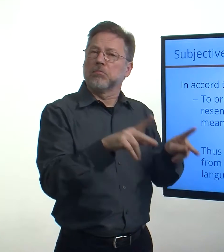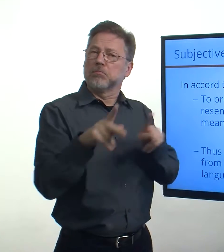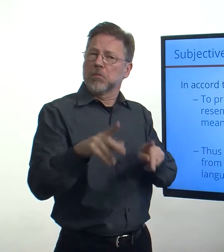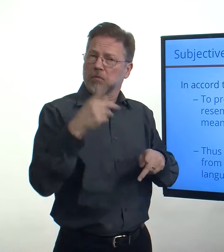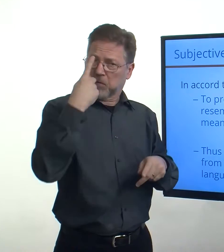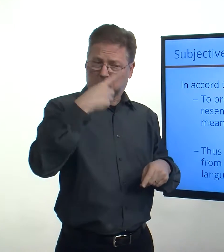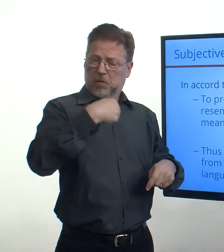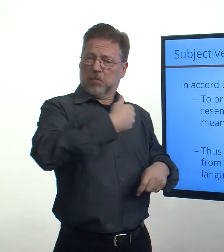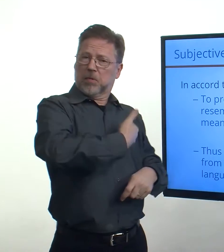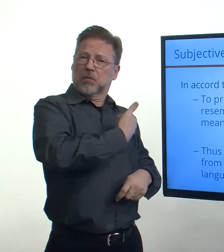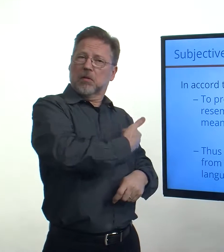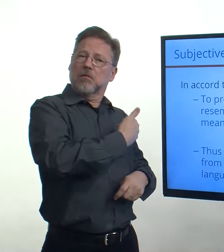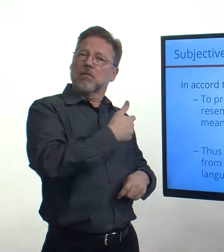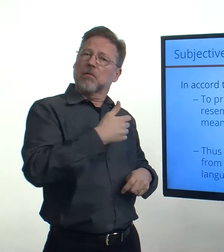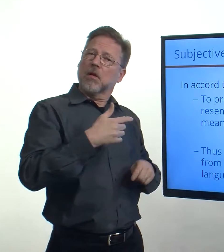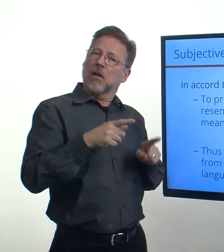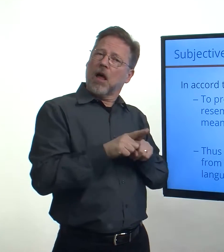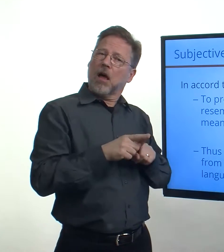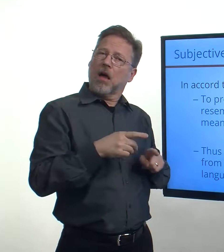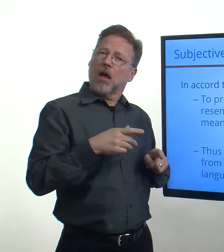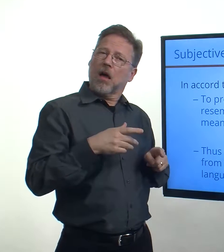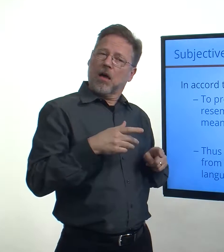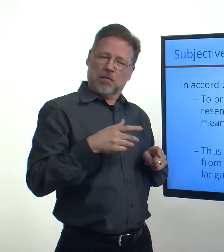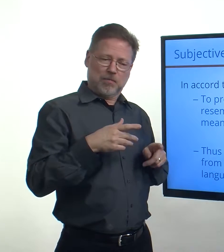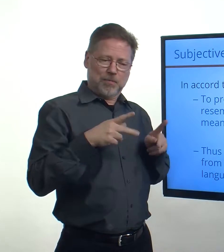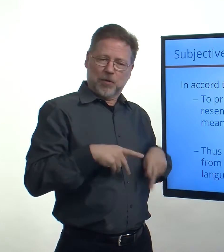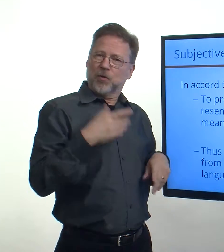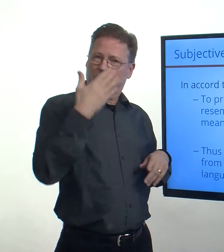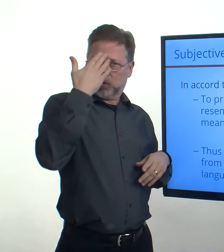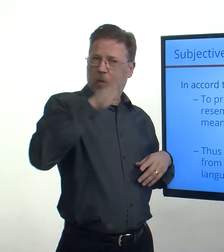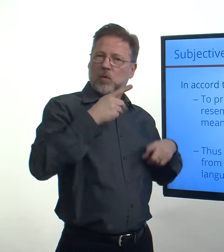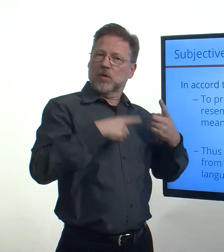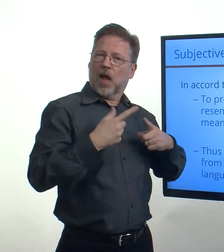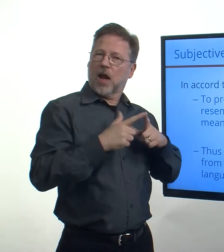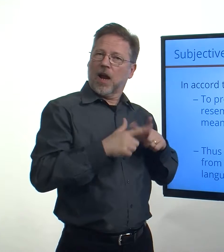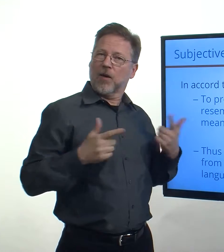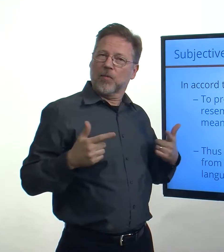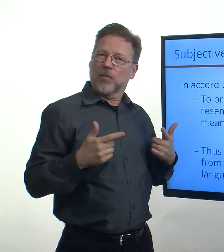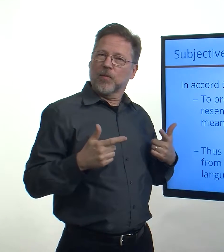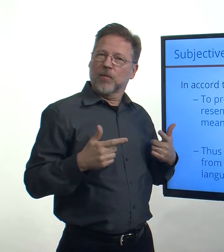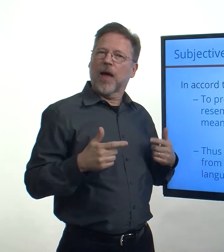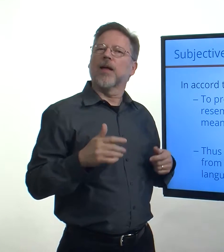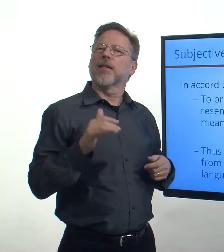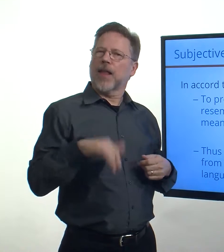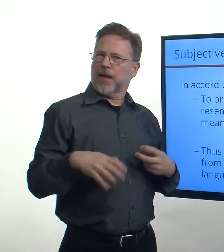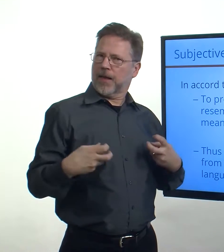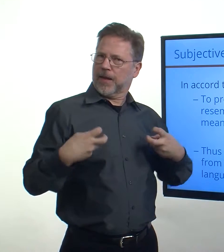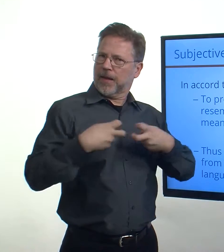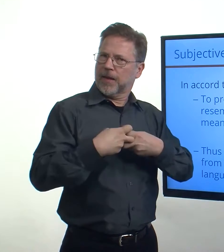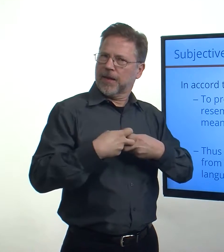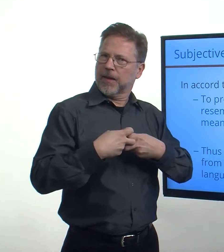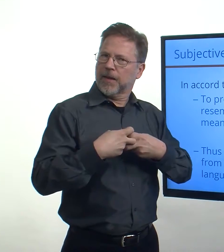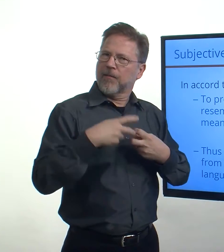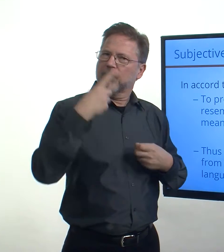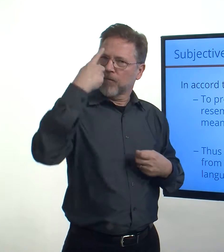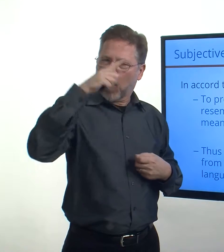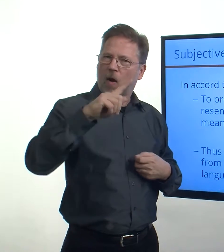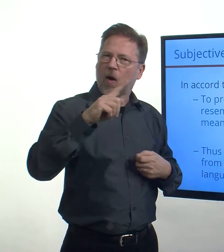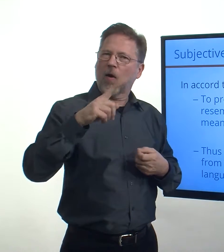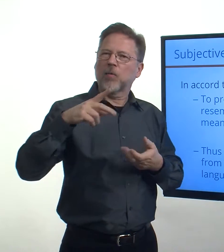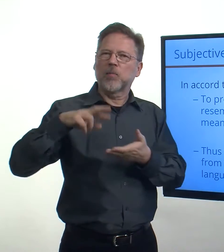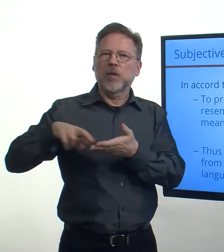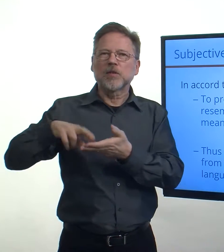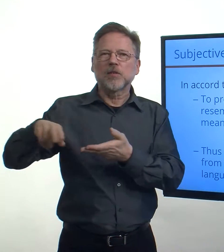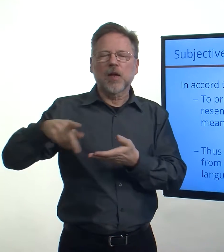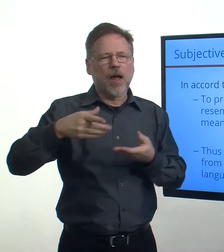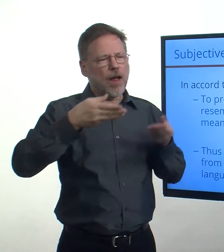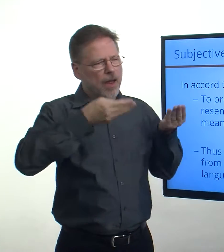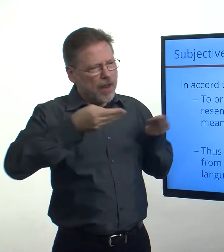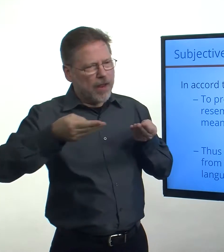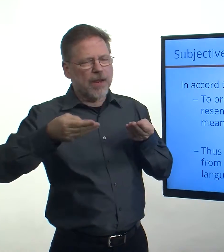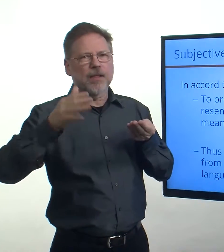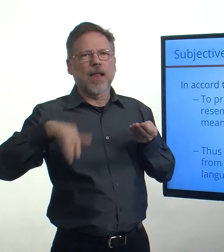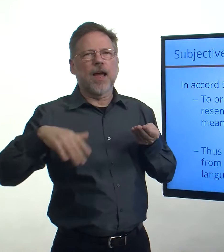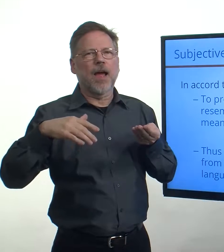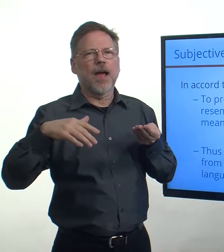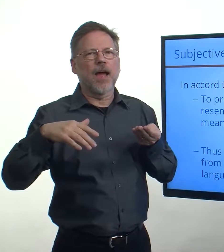Thus, Wundt, as a person who did not sign, presented another challenge for researchers;